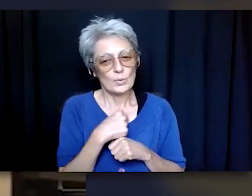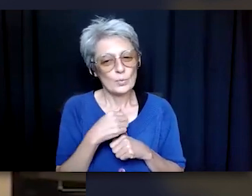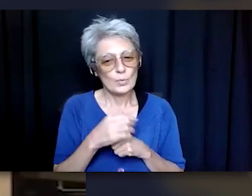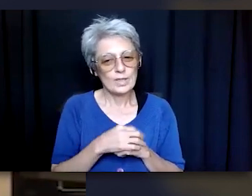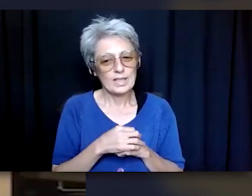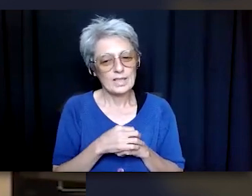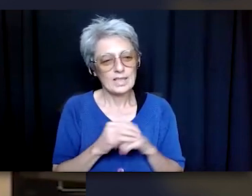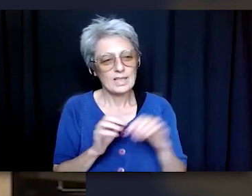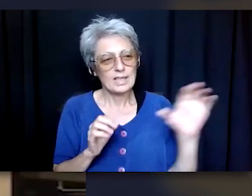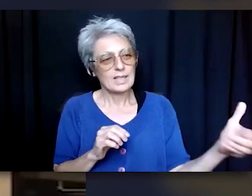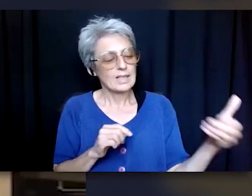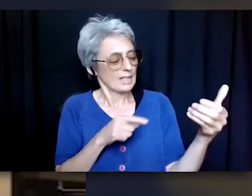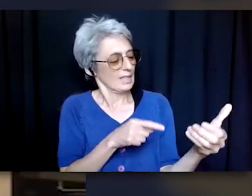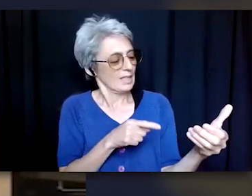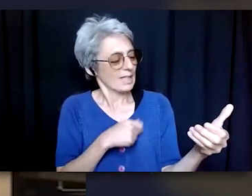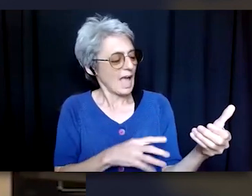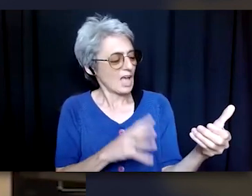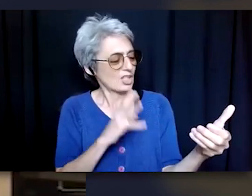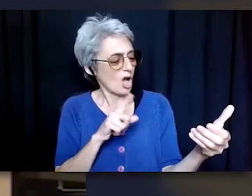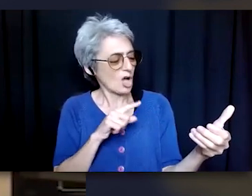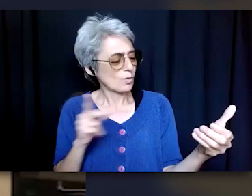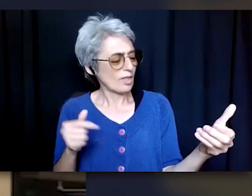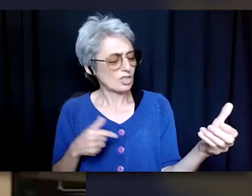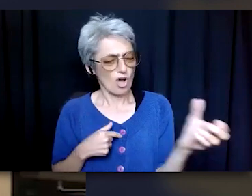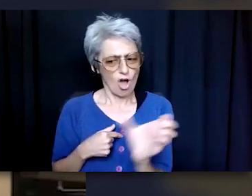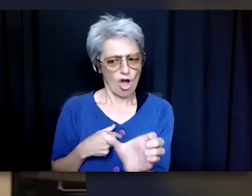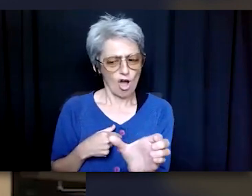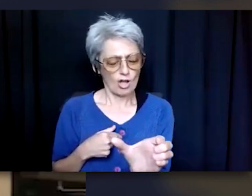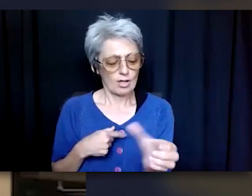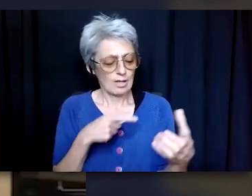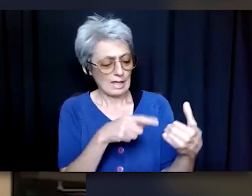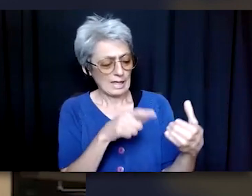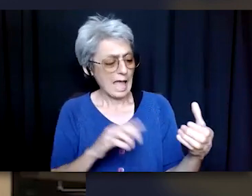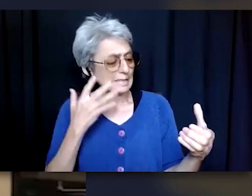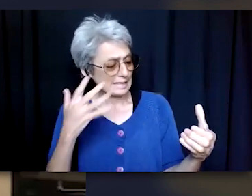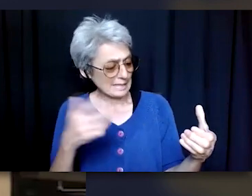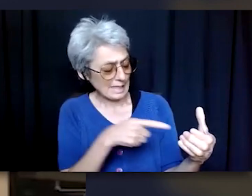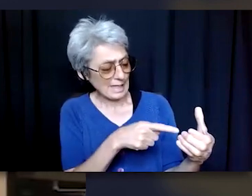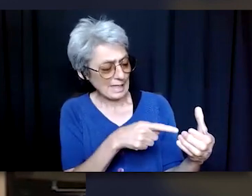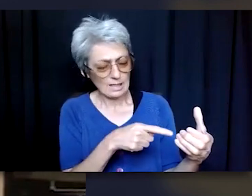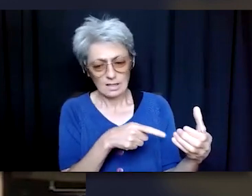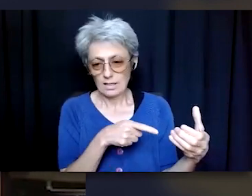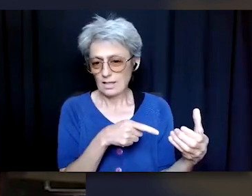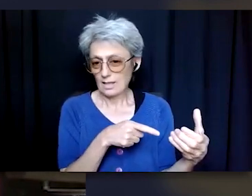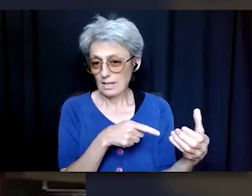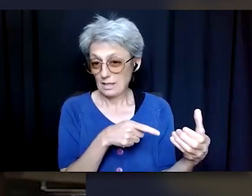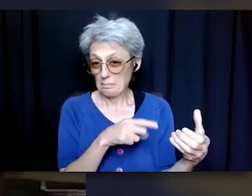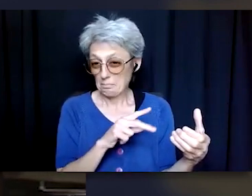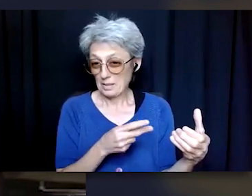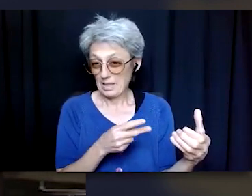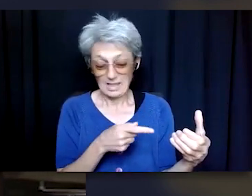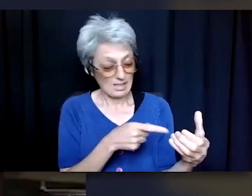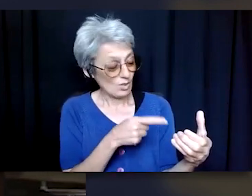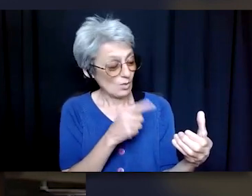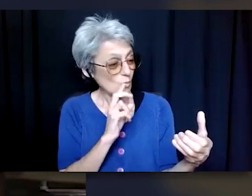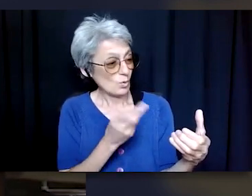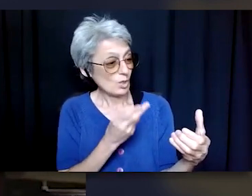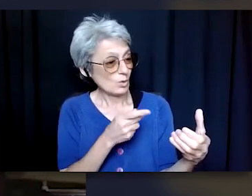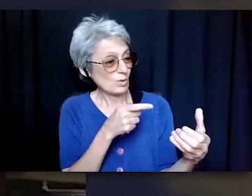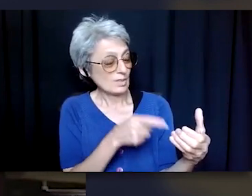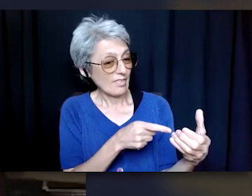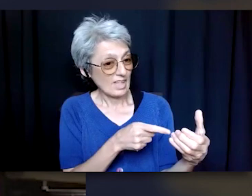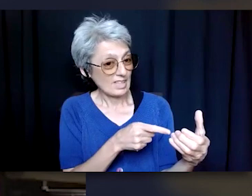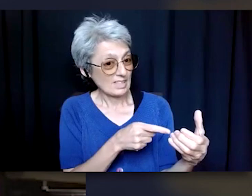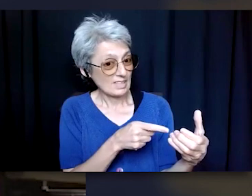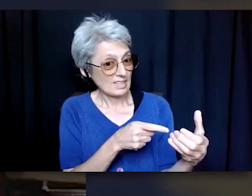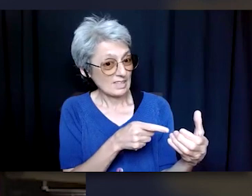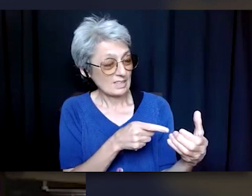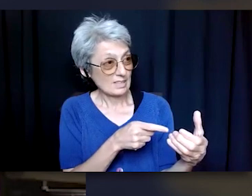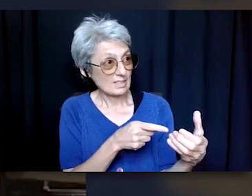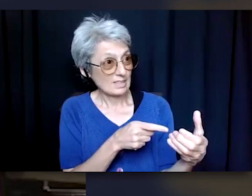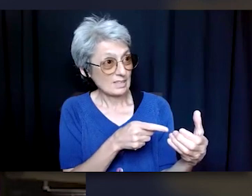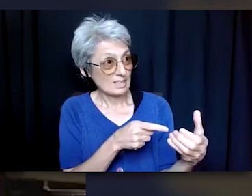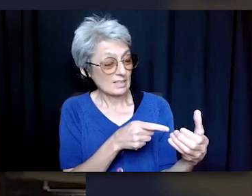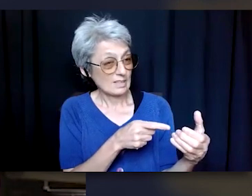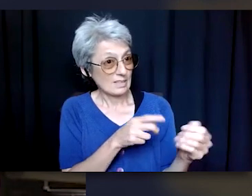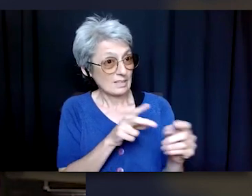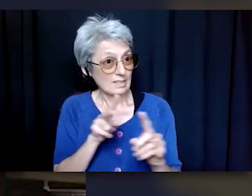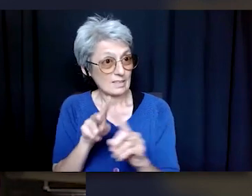dog and sing as the core of what we’re going to build education for a generation that’s already